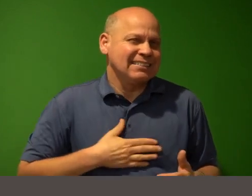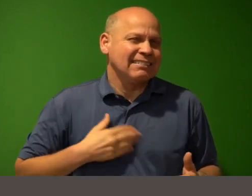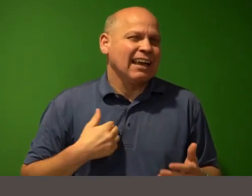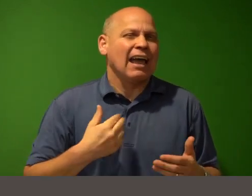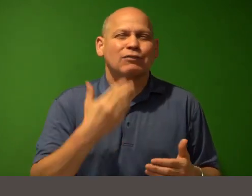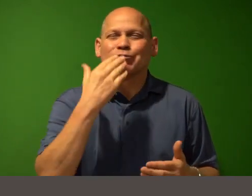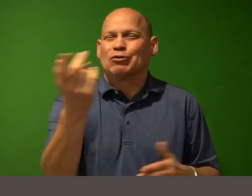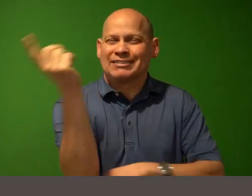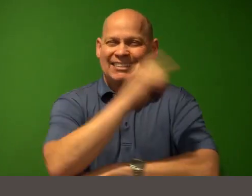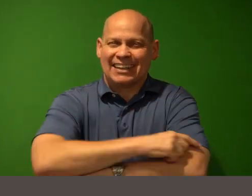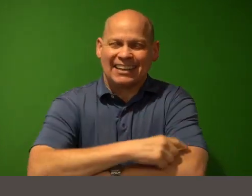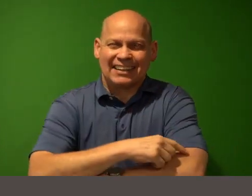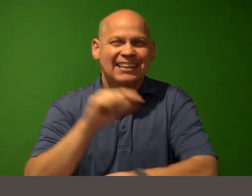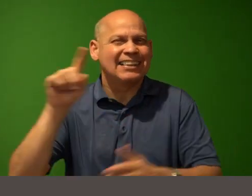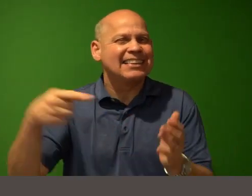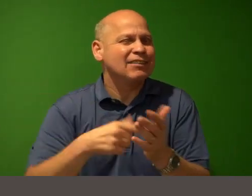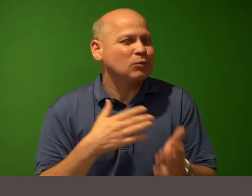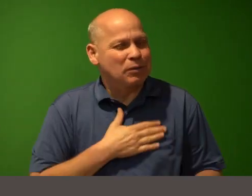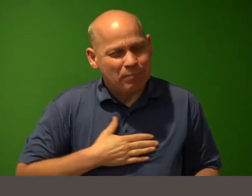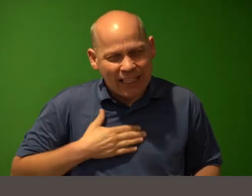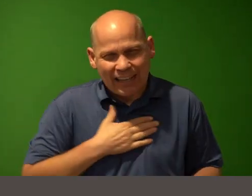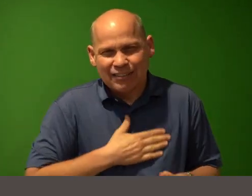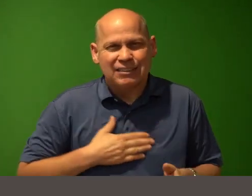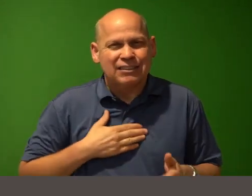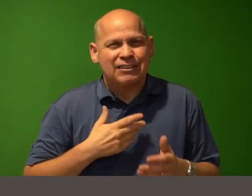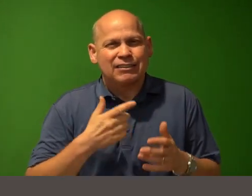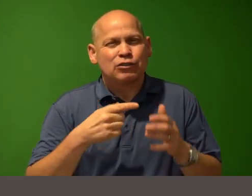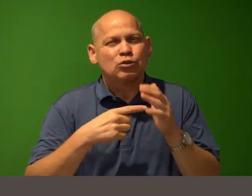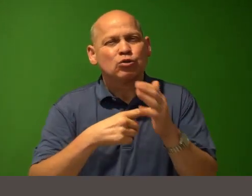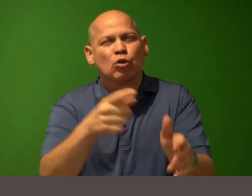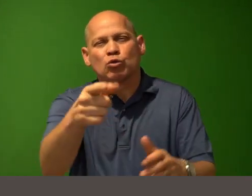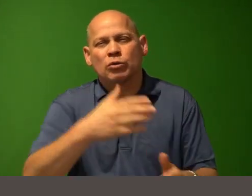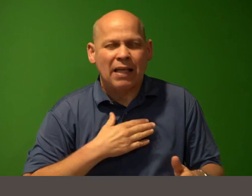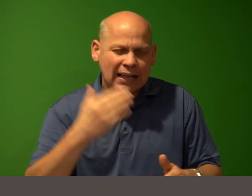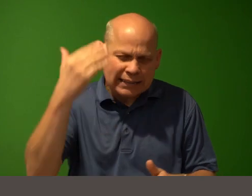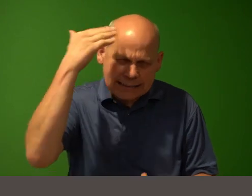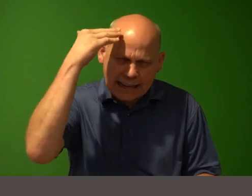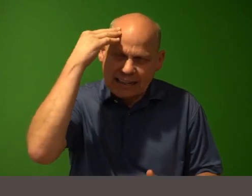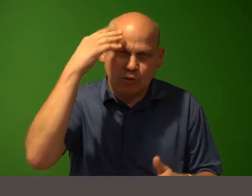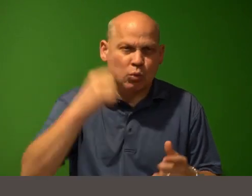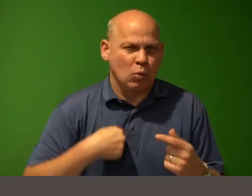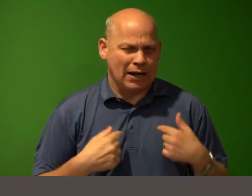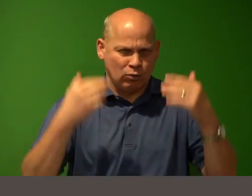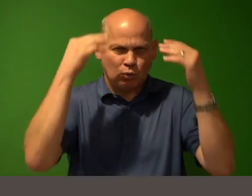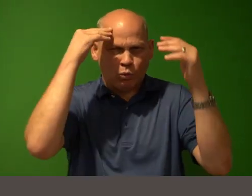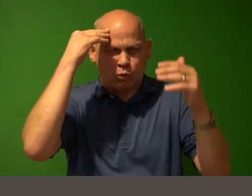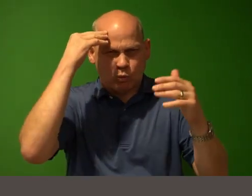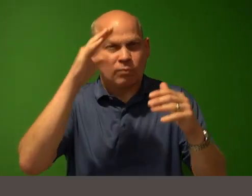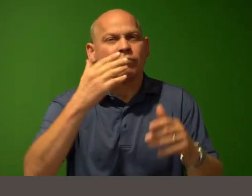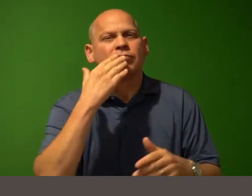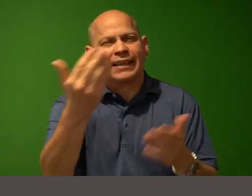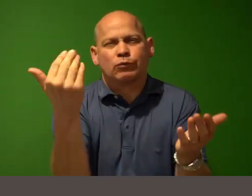This was a pleasure showing you my knowledge and what I know. Thanks again.